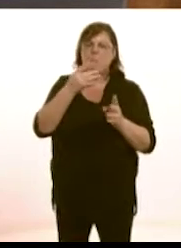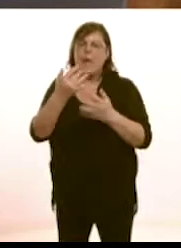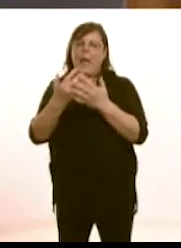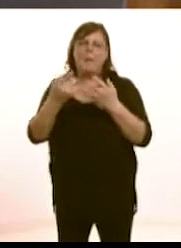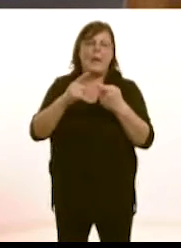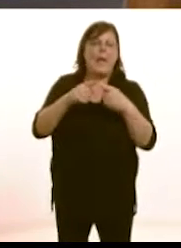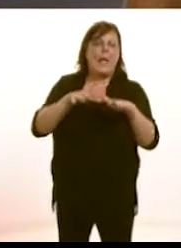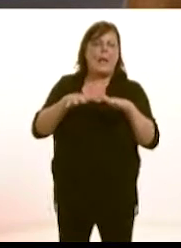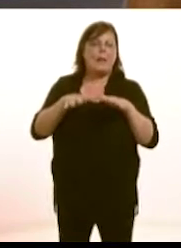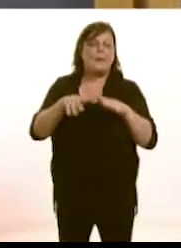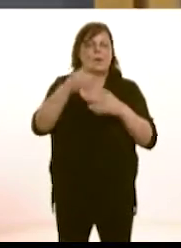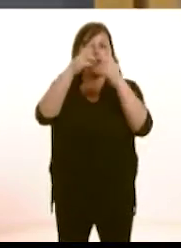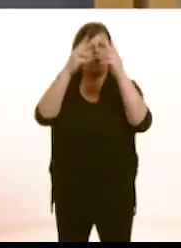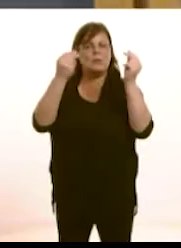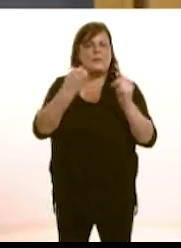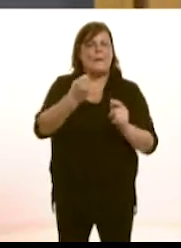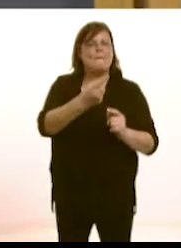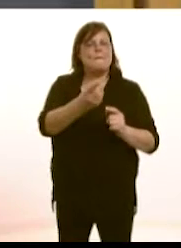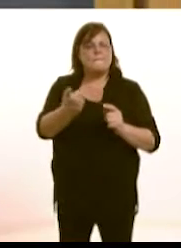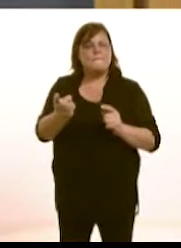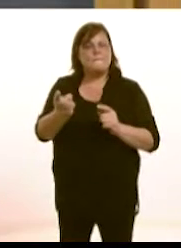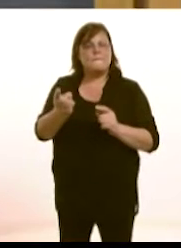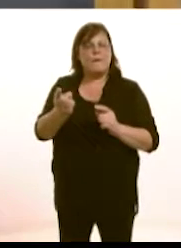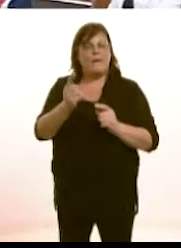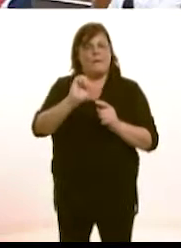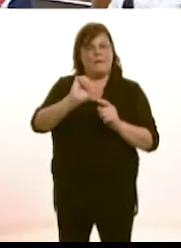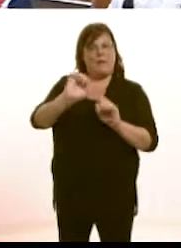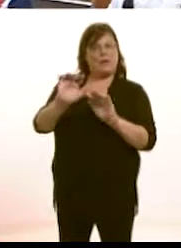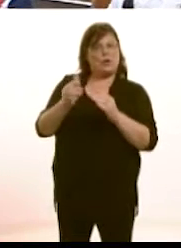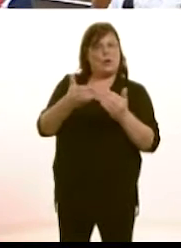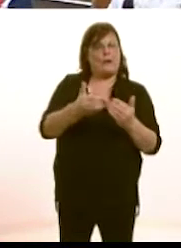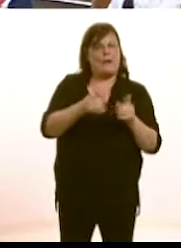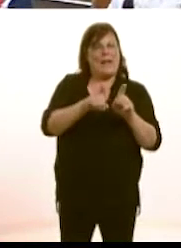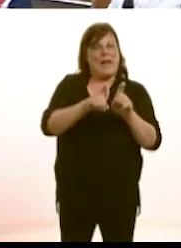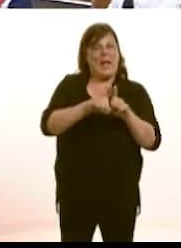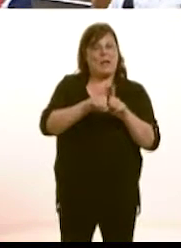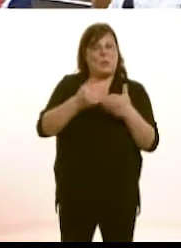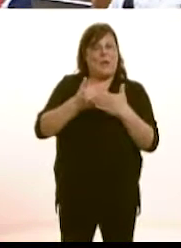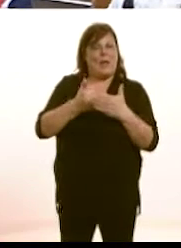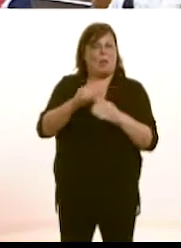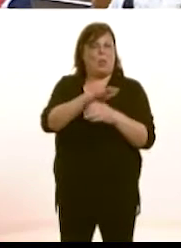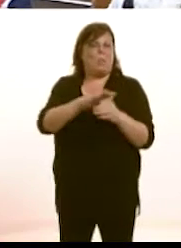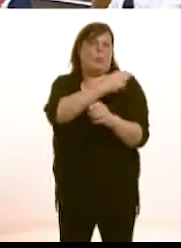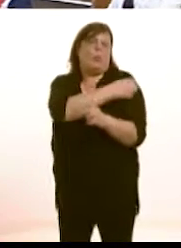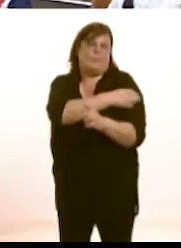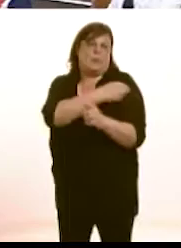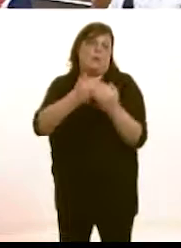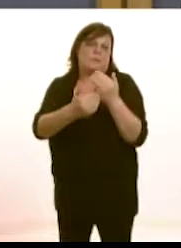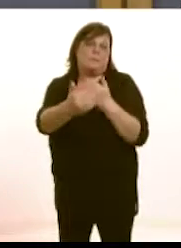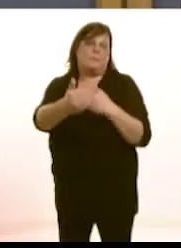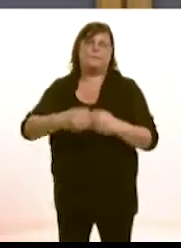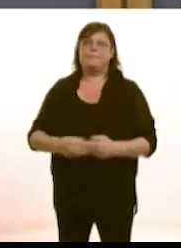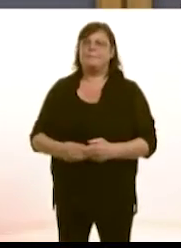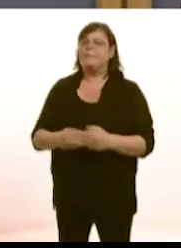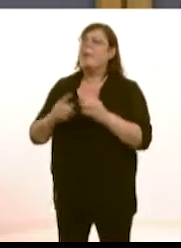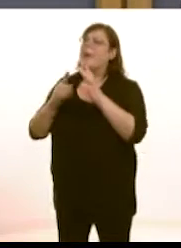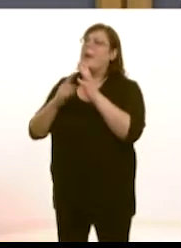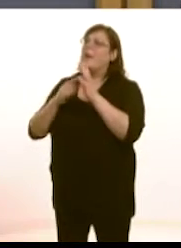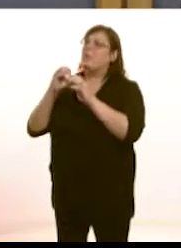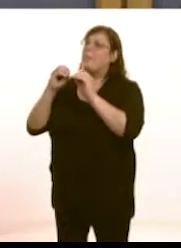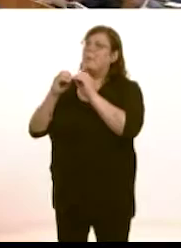order to not just provide the service, but to lessen the pressure on the service further